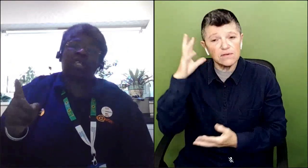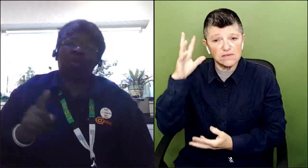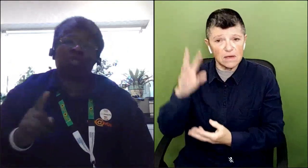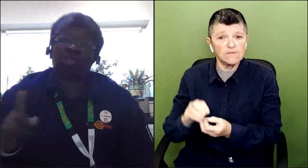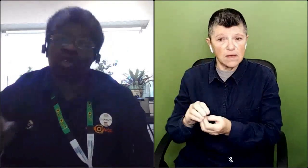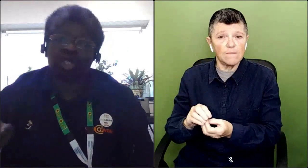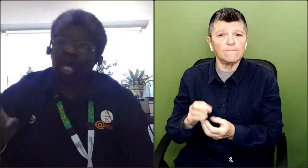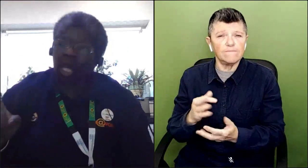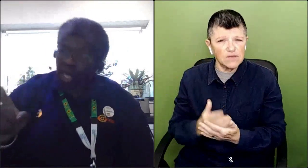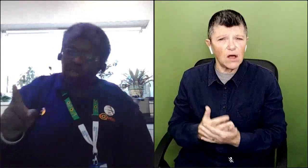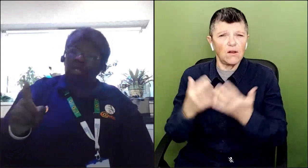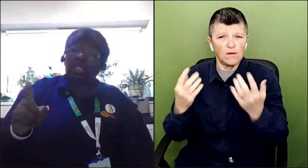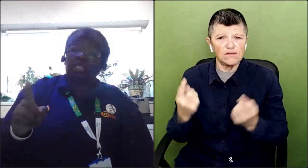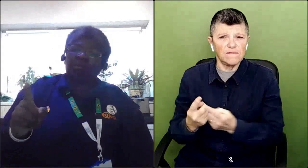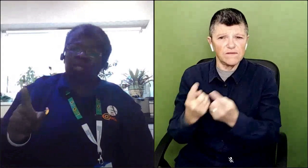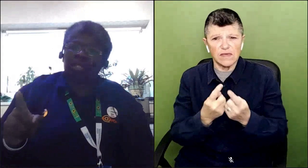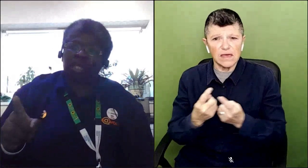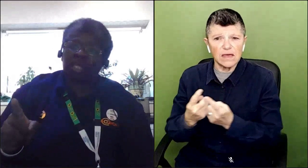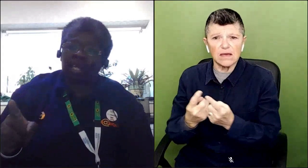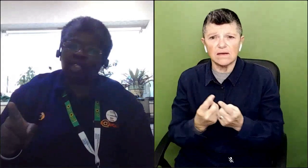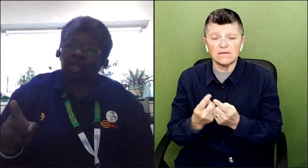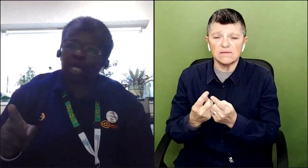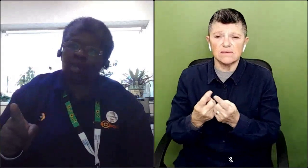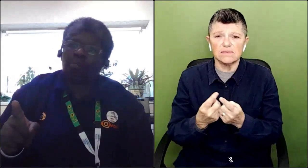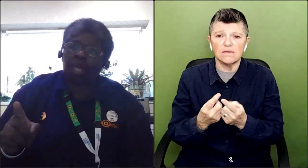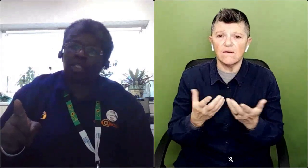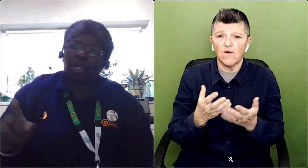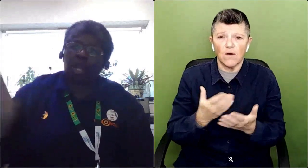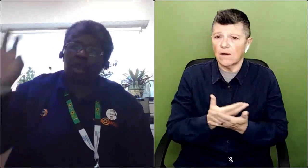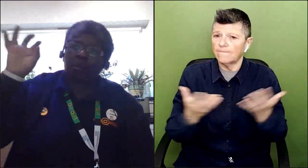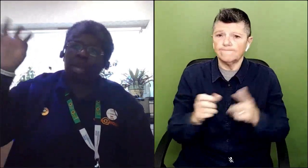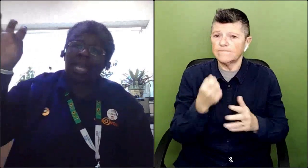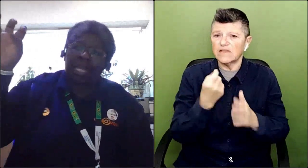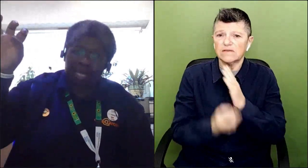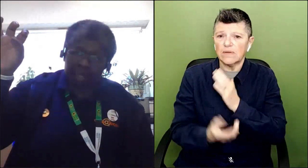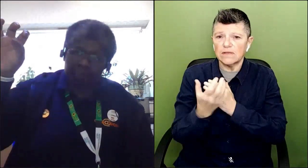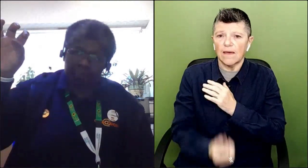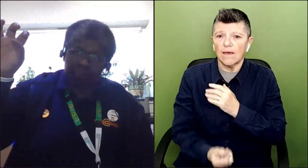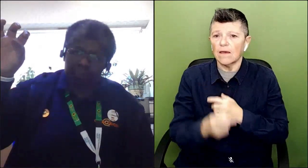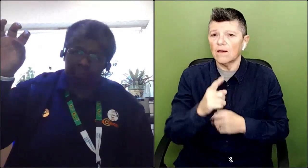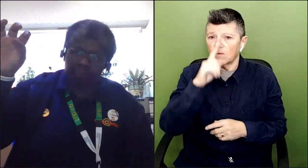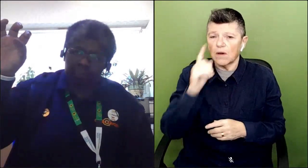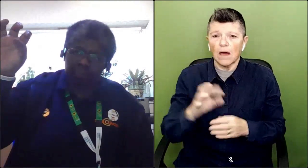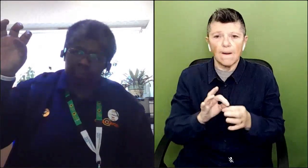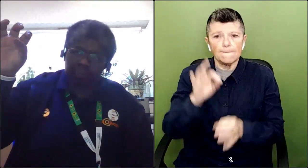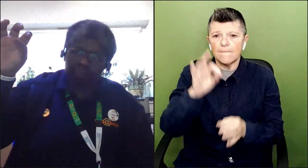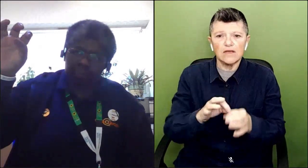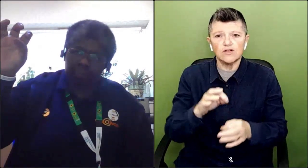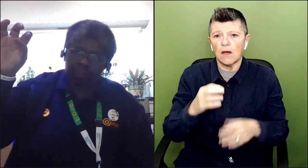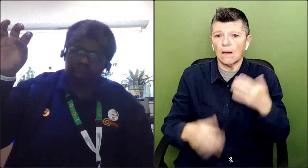goes across [indiscernible] with a disability, and that is that you cannot measure pain.